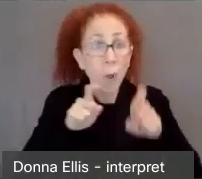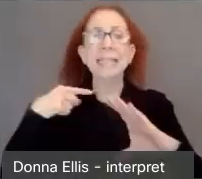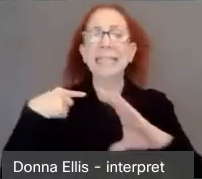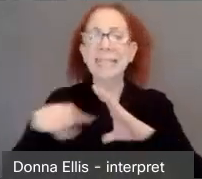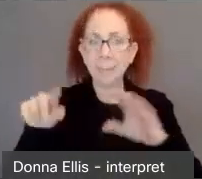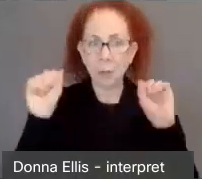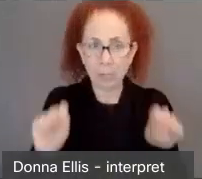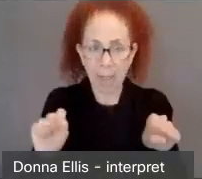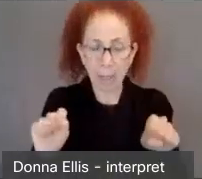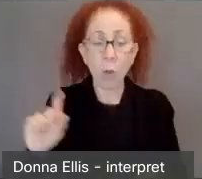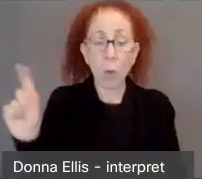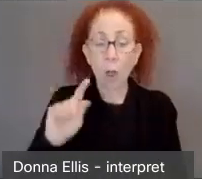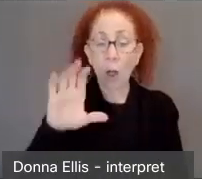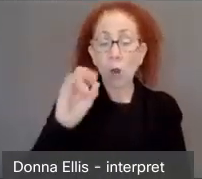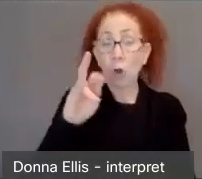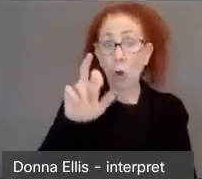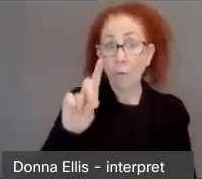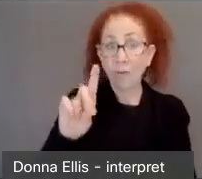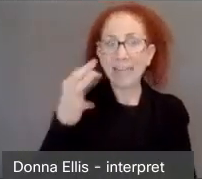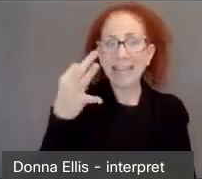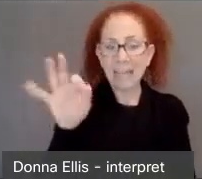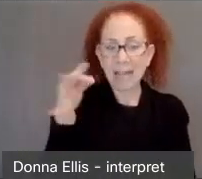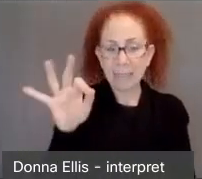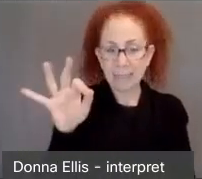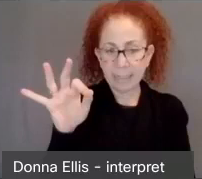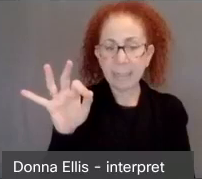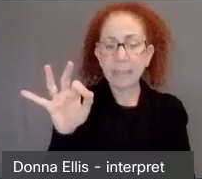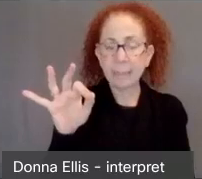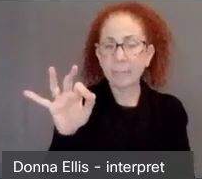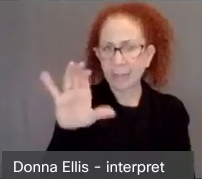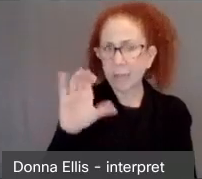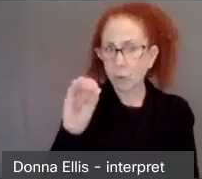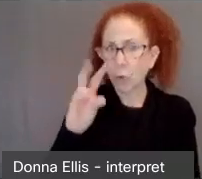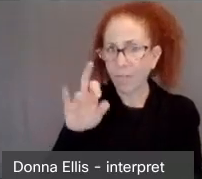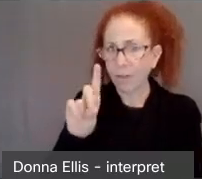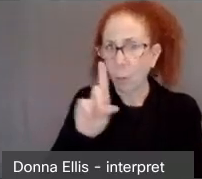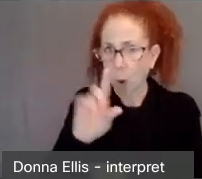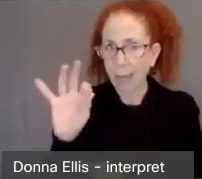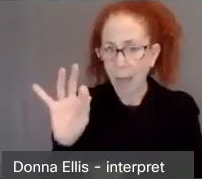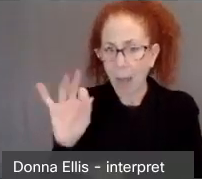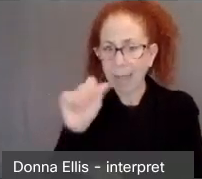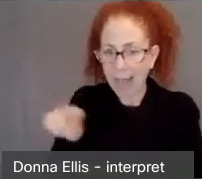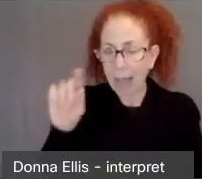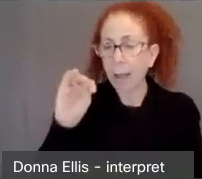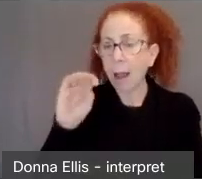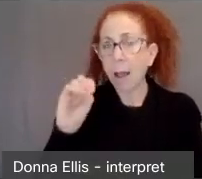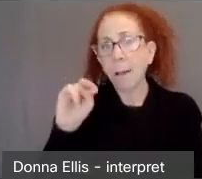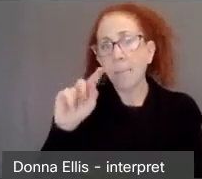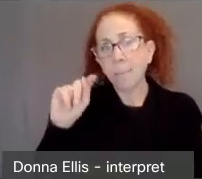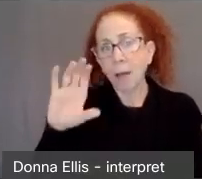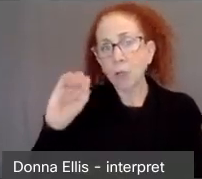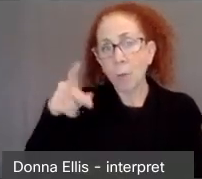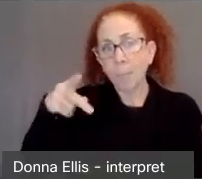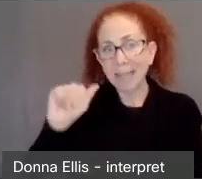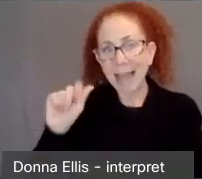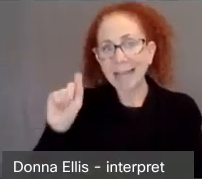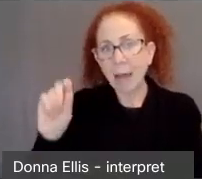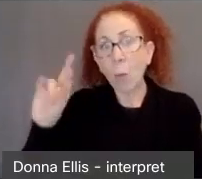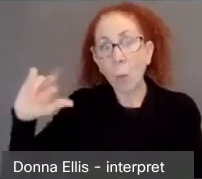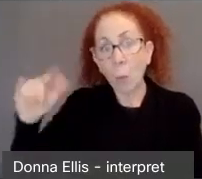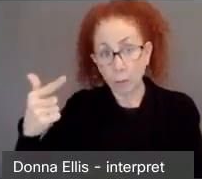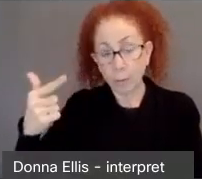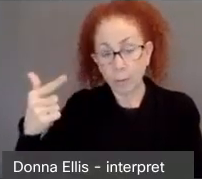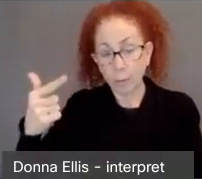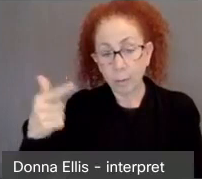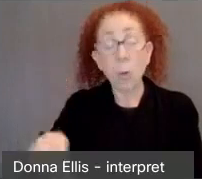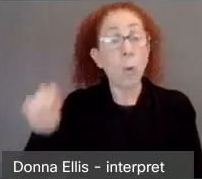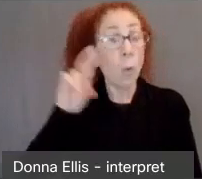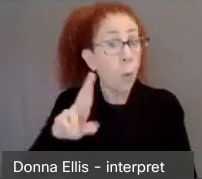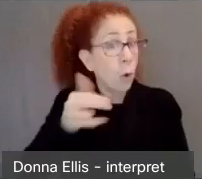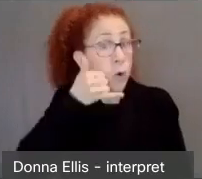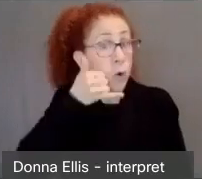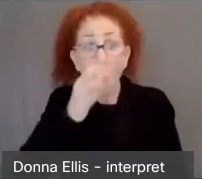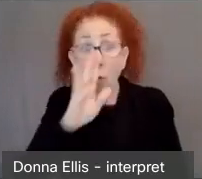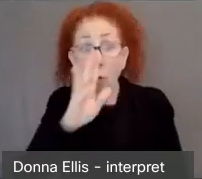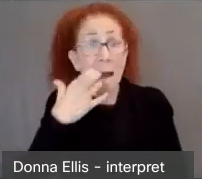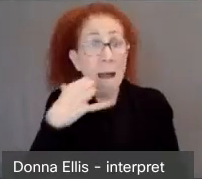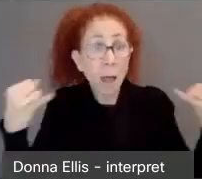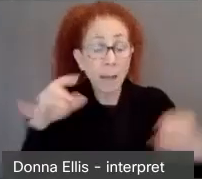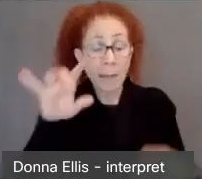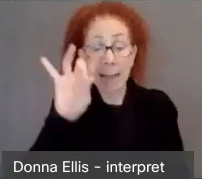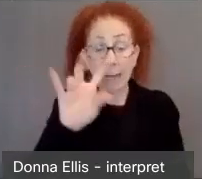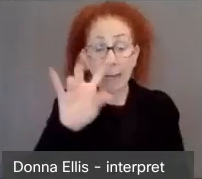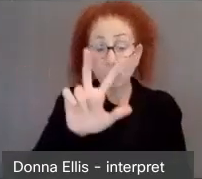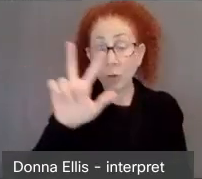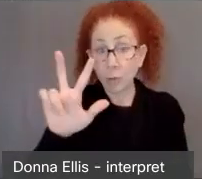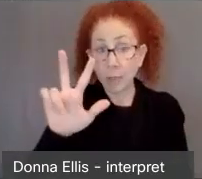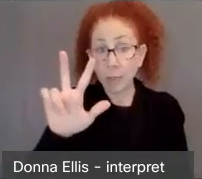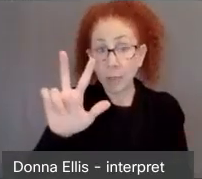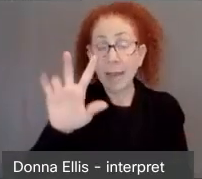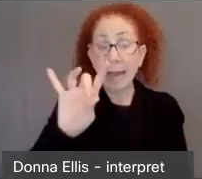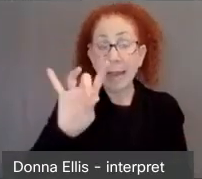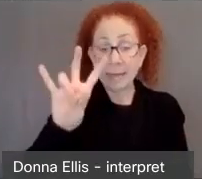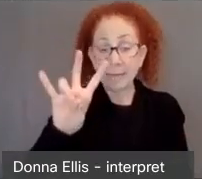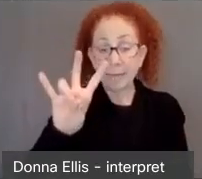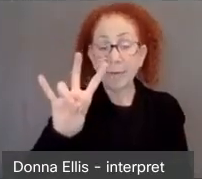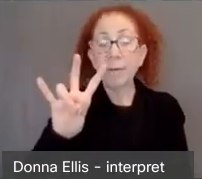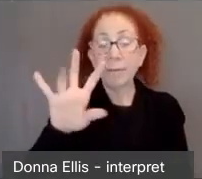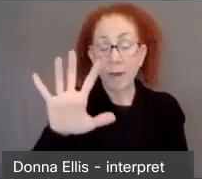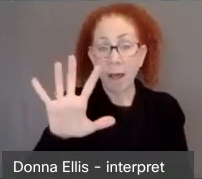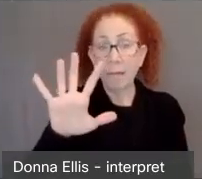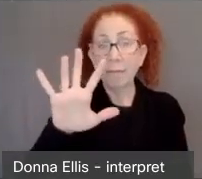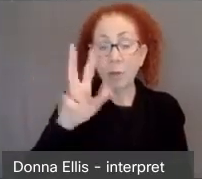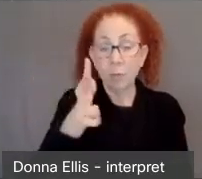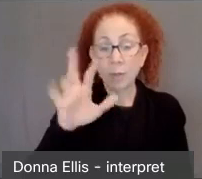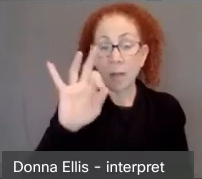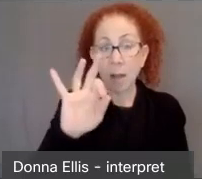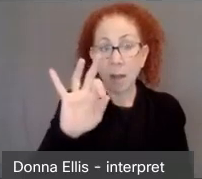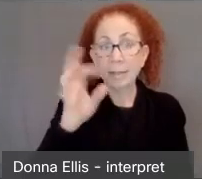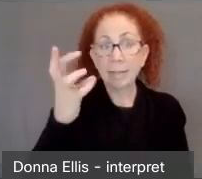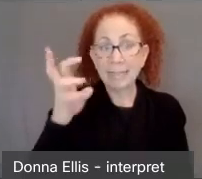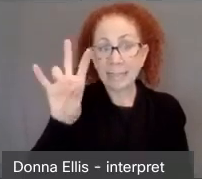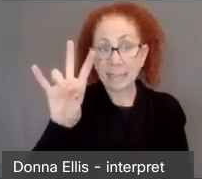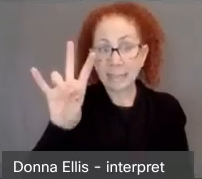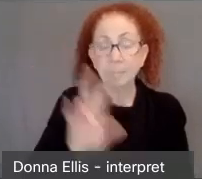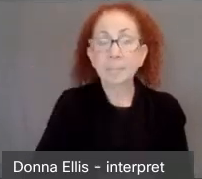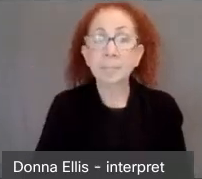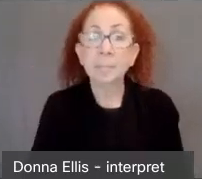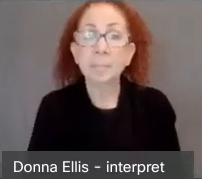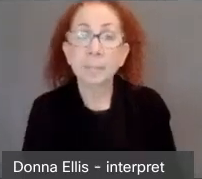us at COVID19@montcopa.org or you can call our hotline at (833) 875-3967.